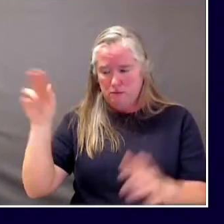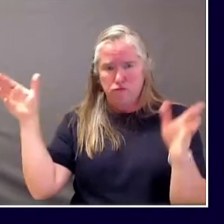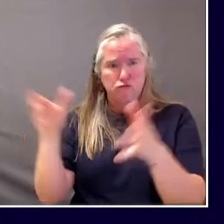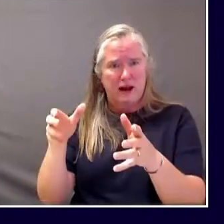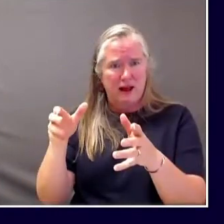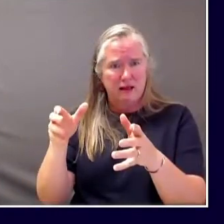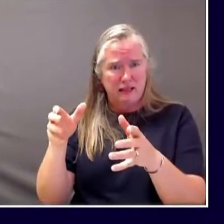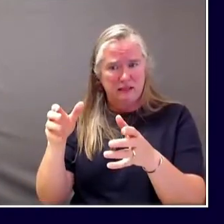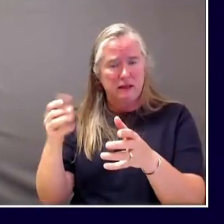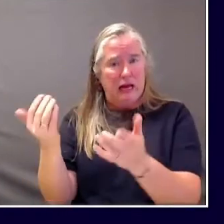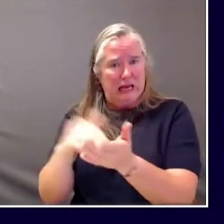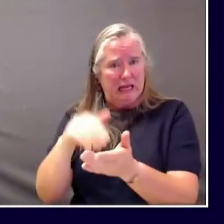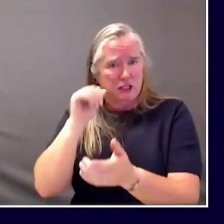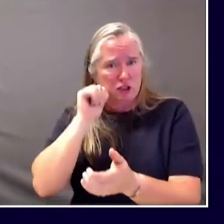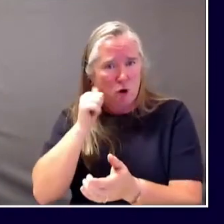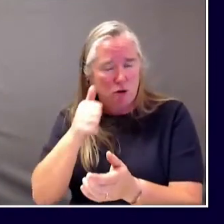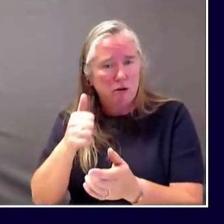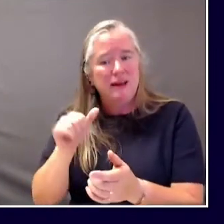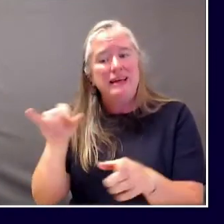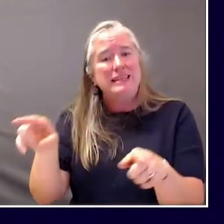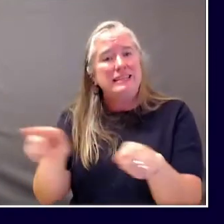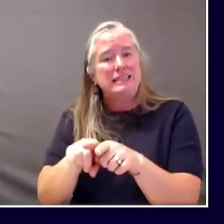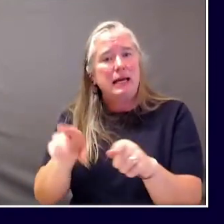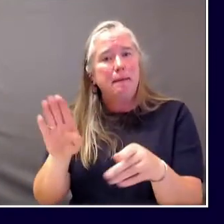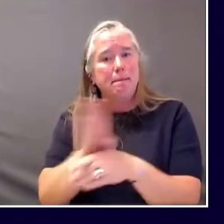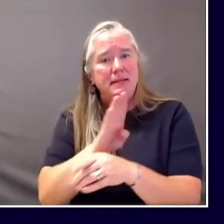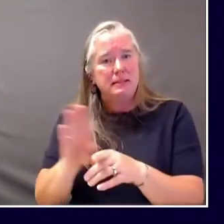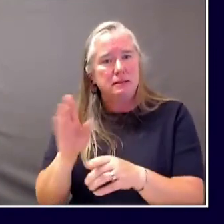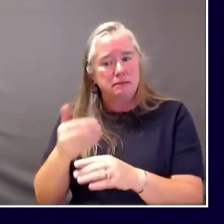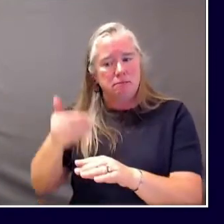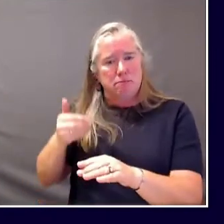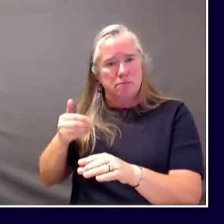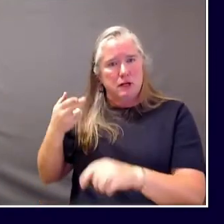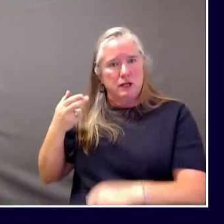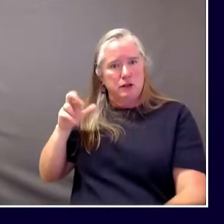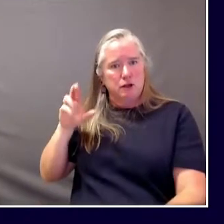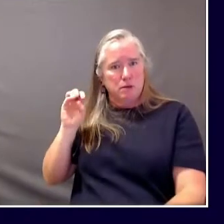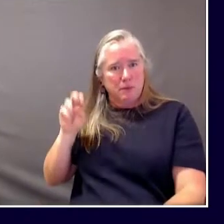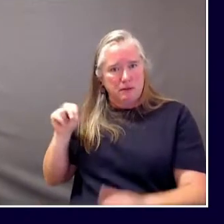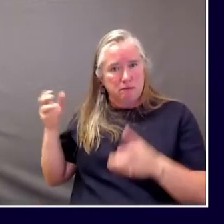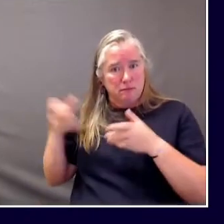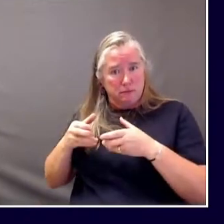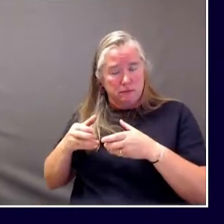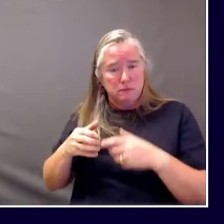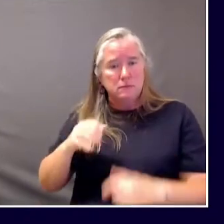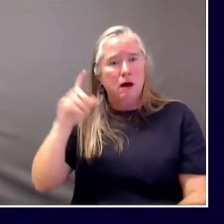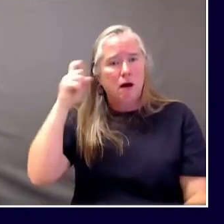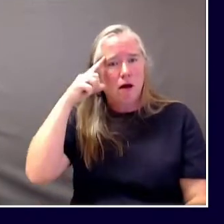was that at the same business with that because cause for